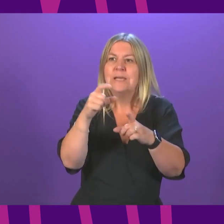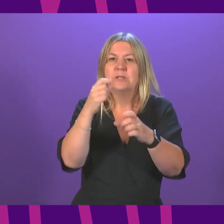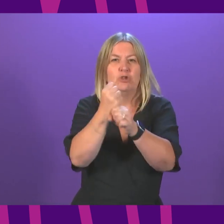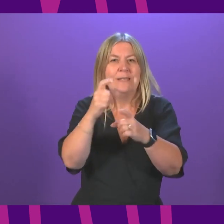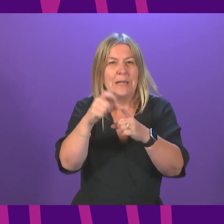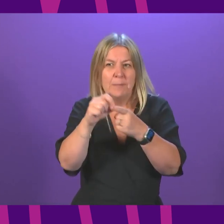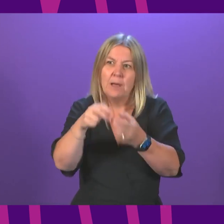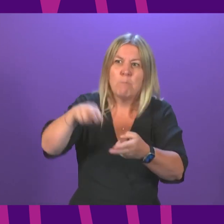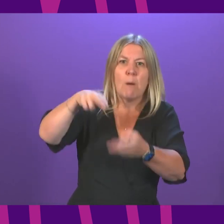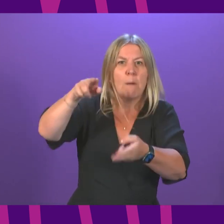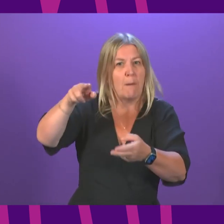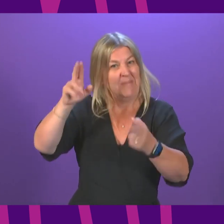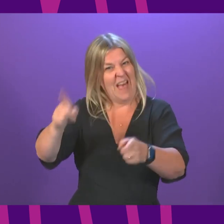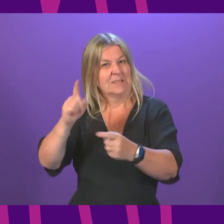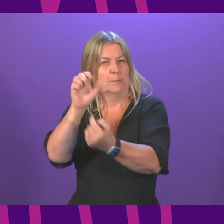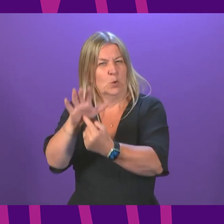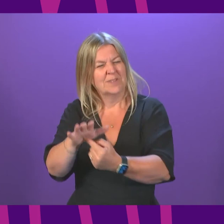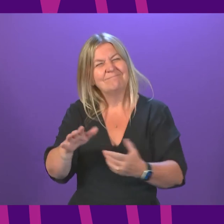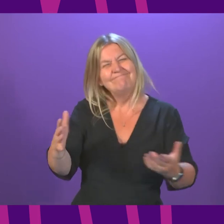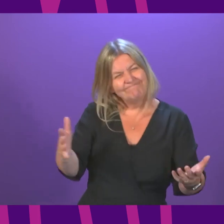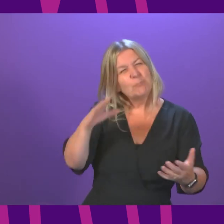whom I commend for her persistence.